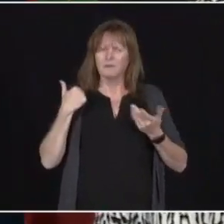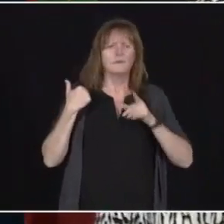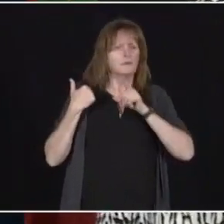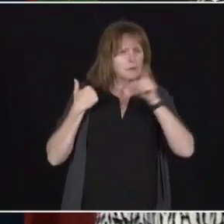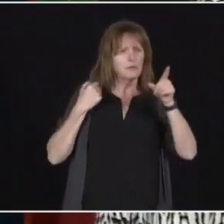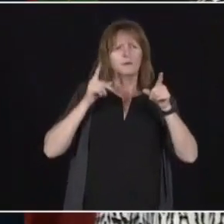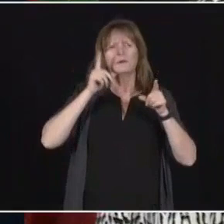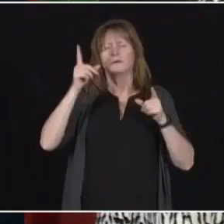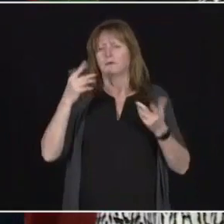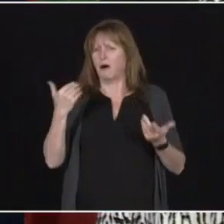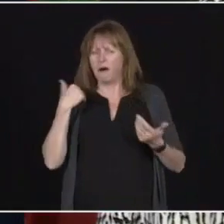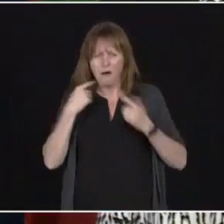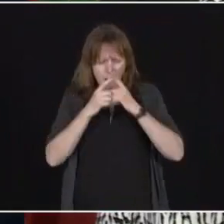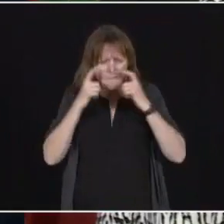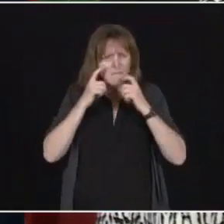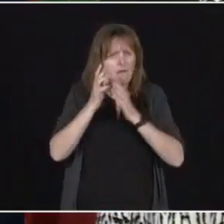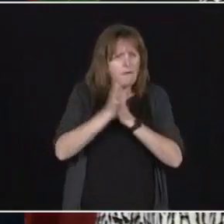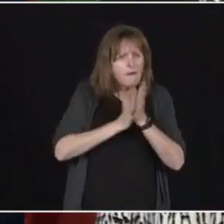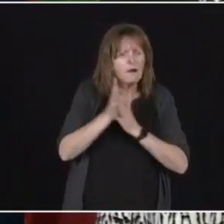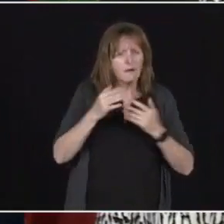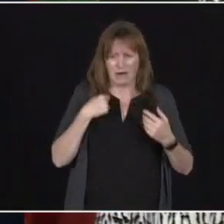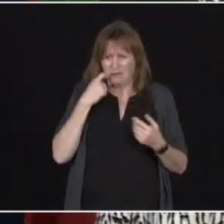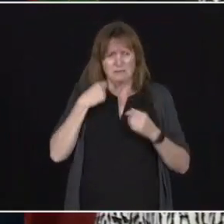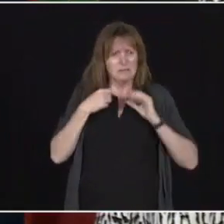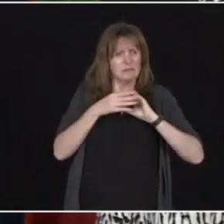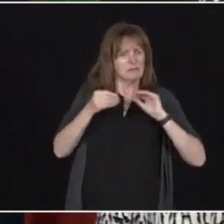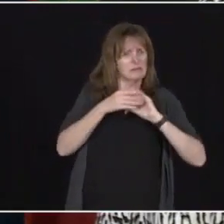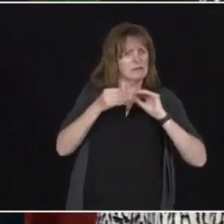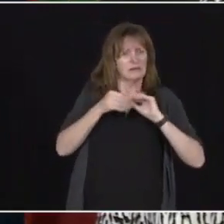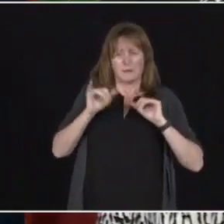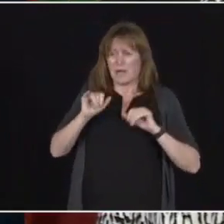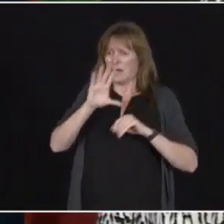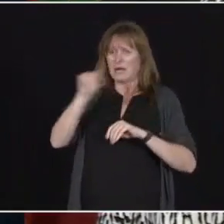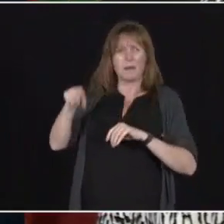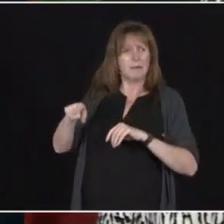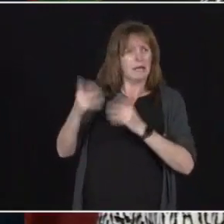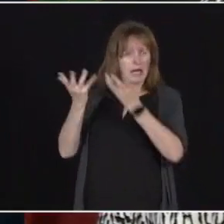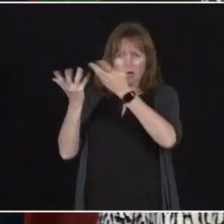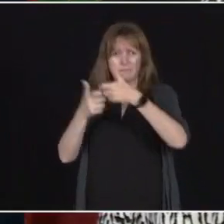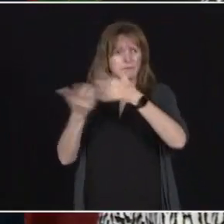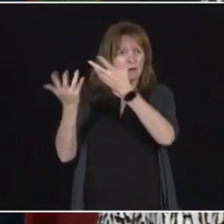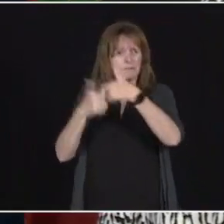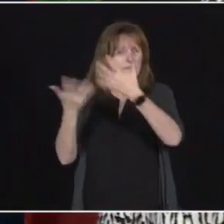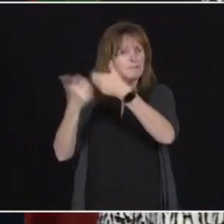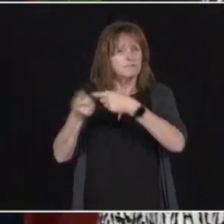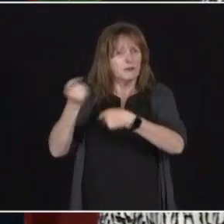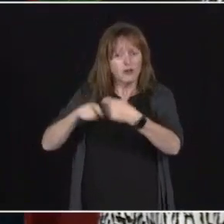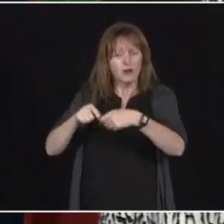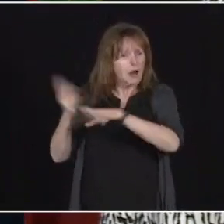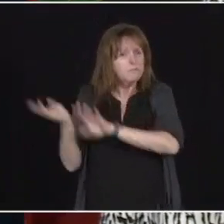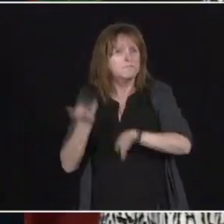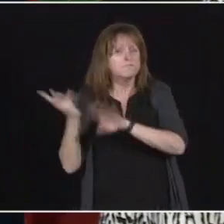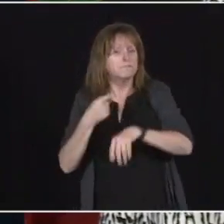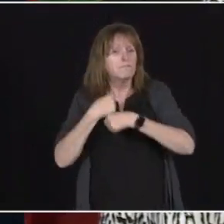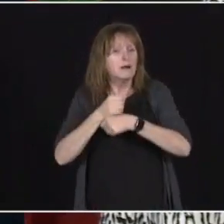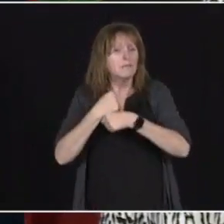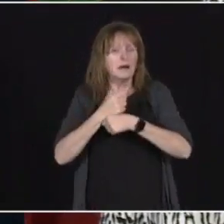Scarborough, and we are going to be going around to other areas that need our support there. PPE. As you just heard, from the Minister of economic